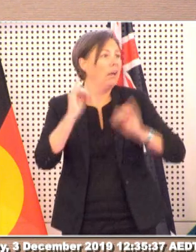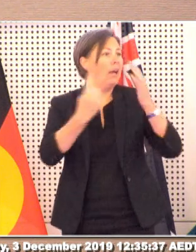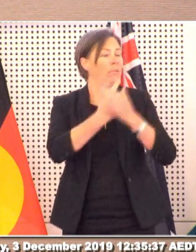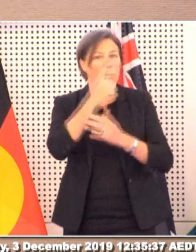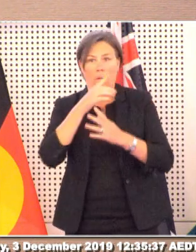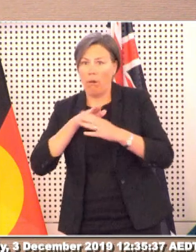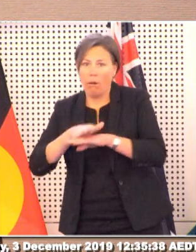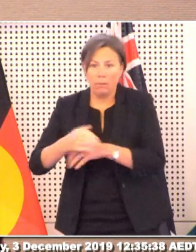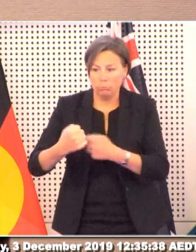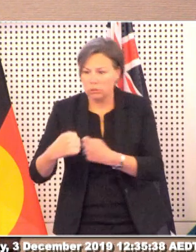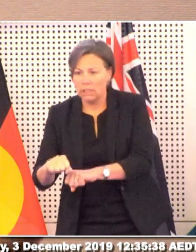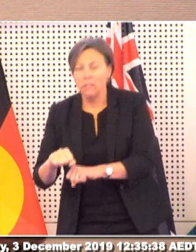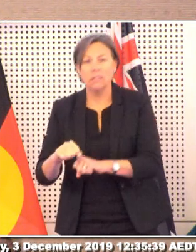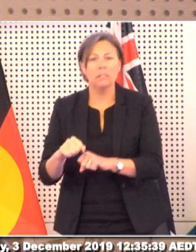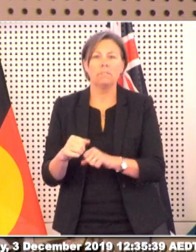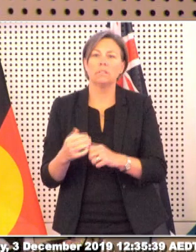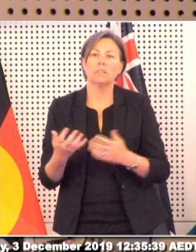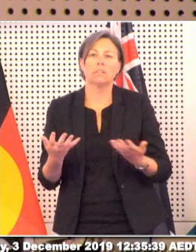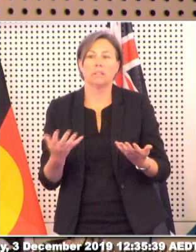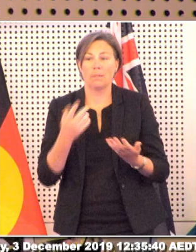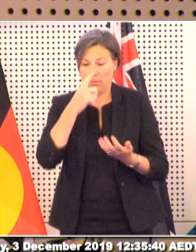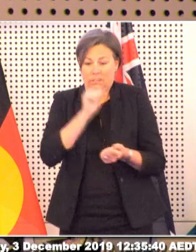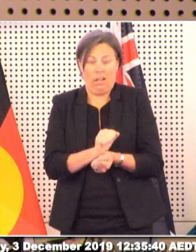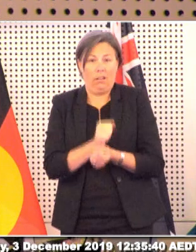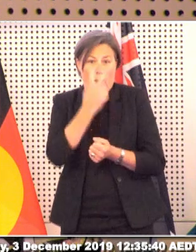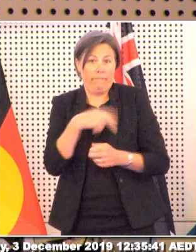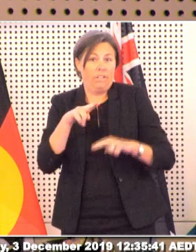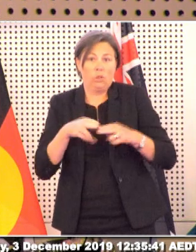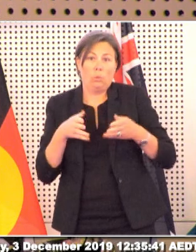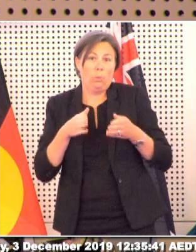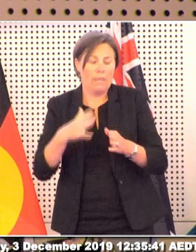keep working within the system that they’ve got. There needs to be some fundamental system reform.